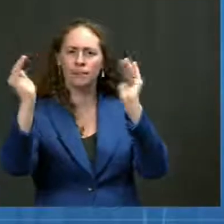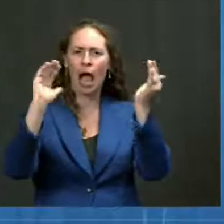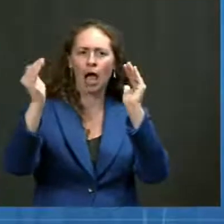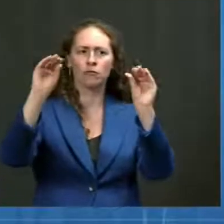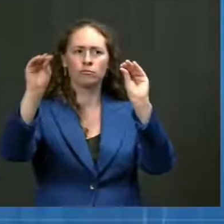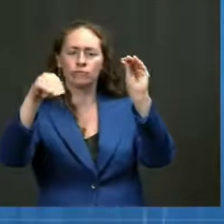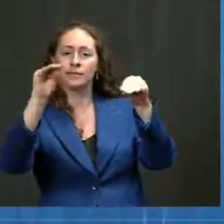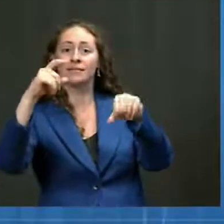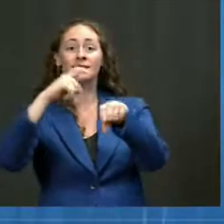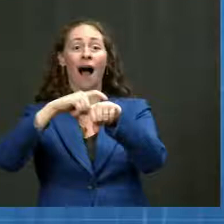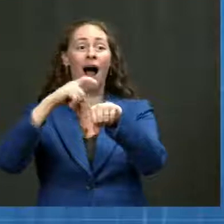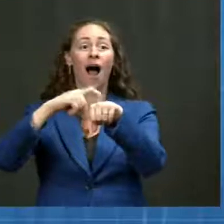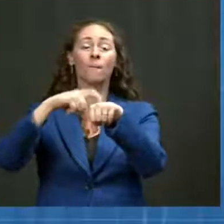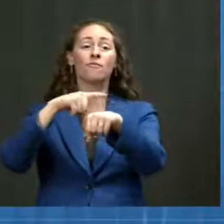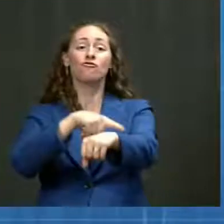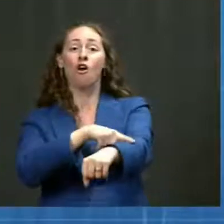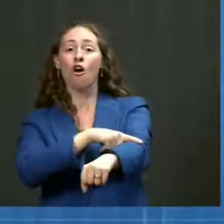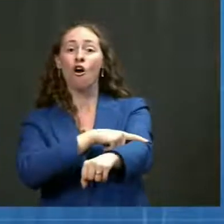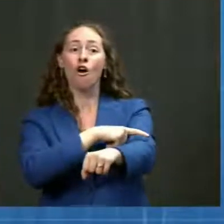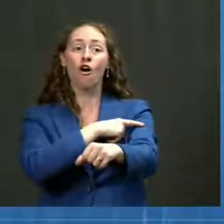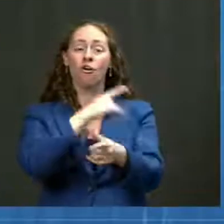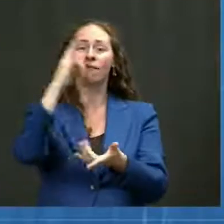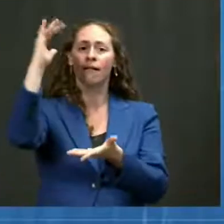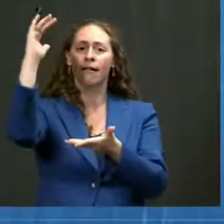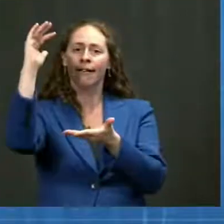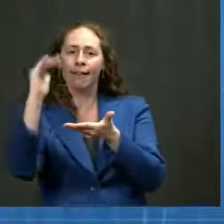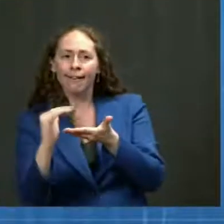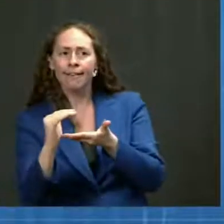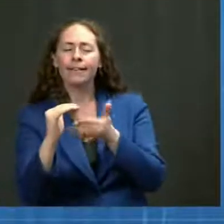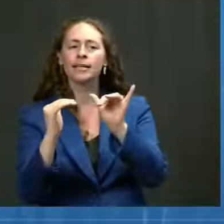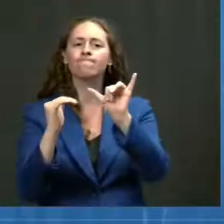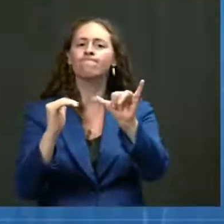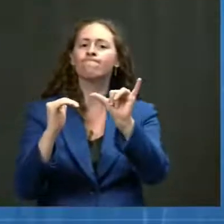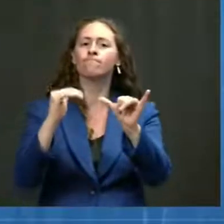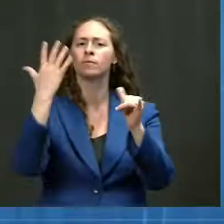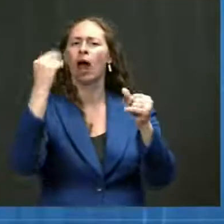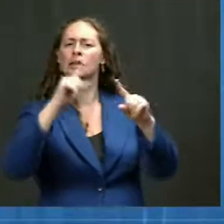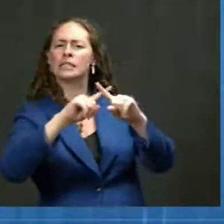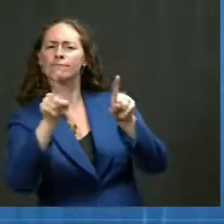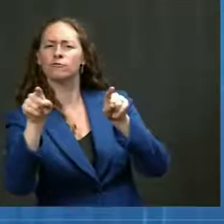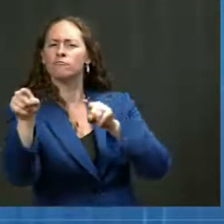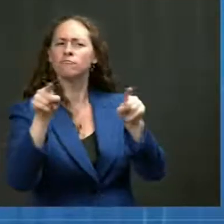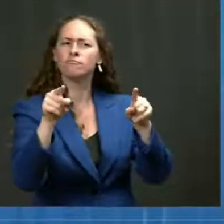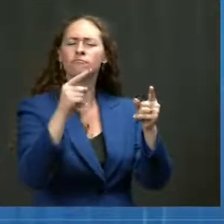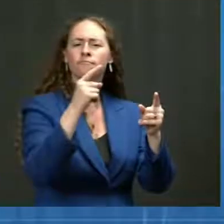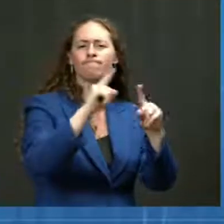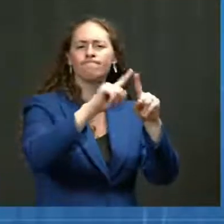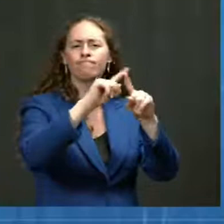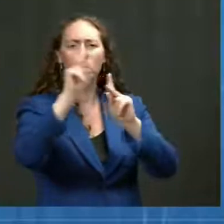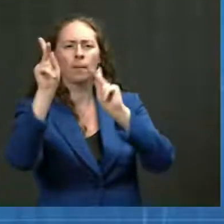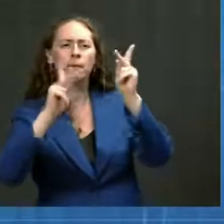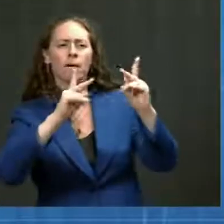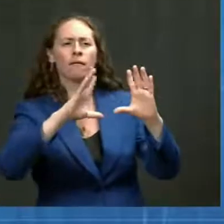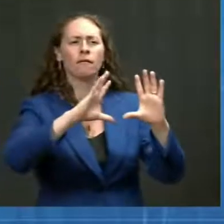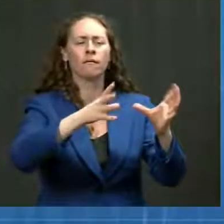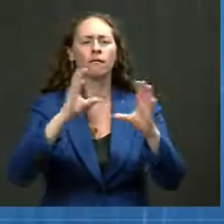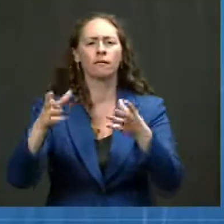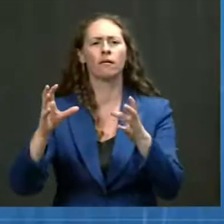WHILE THE EXACT PERCENTAGE OF VACCINE EFFECTIVENESS OVER TIME DIFFERS DEPENDING ON THE COHORT AND SETTINGS STUDY.